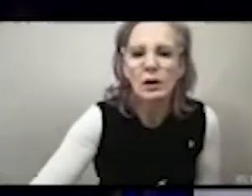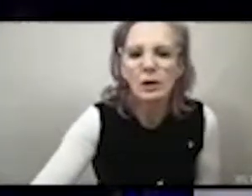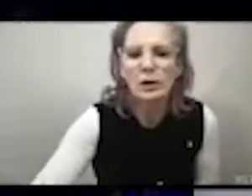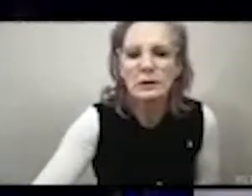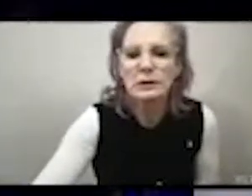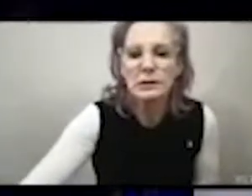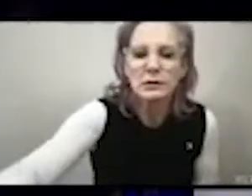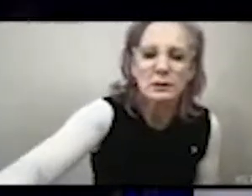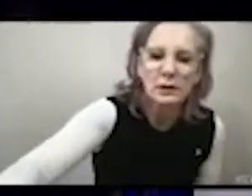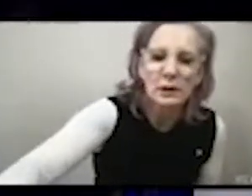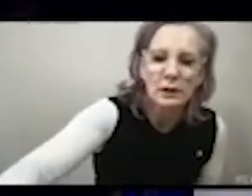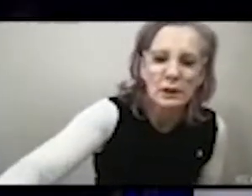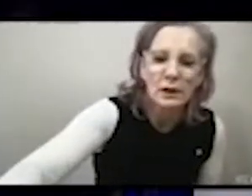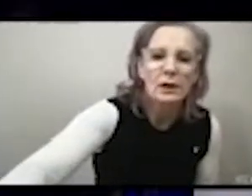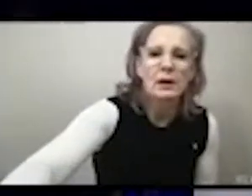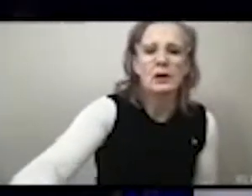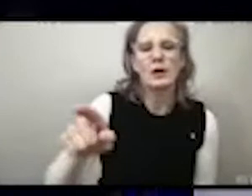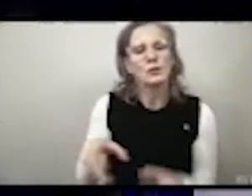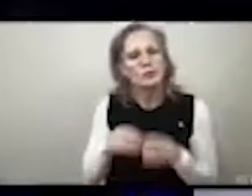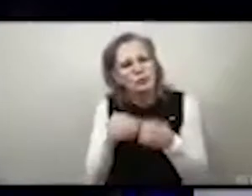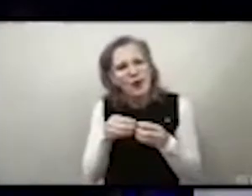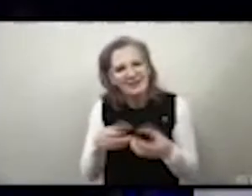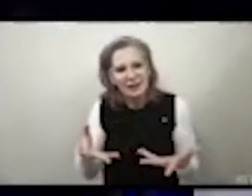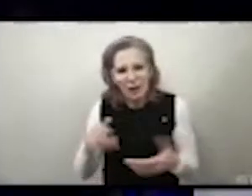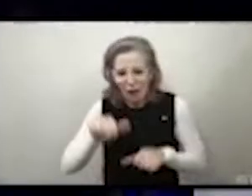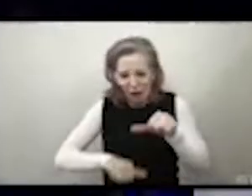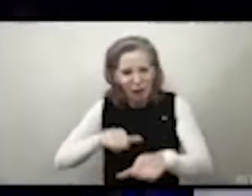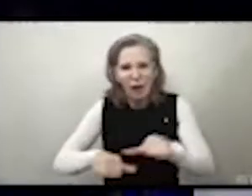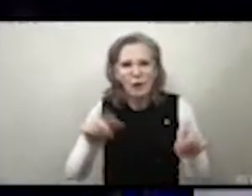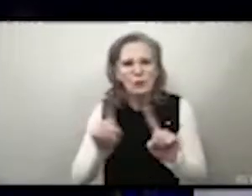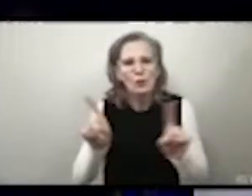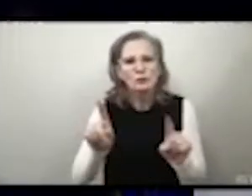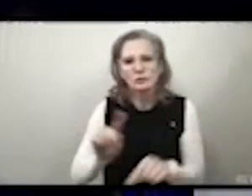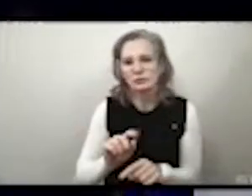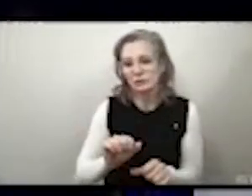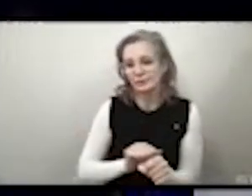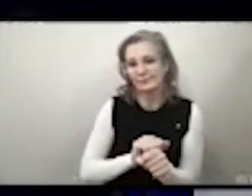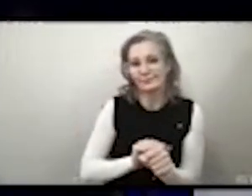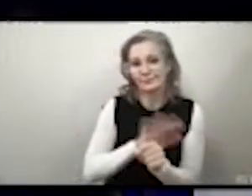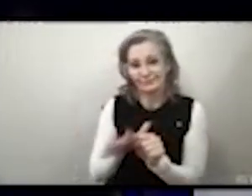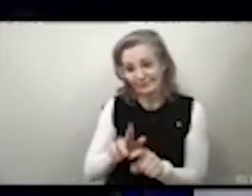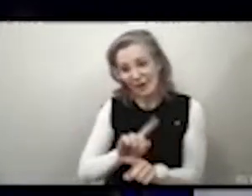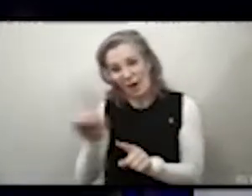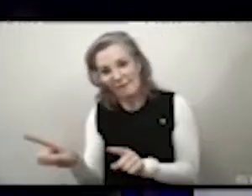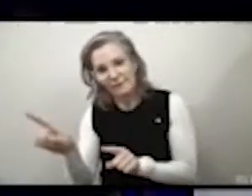the post-pandemic world, which we hope we're moving into, what would they be? Well, I think that, um, I think the